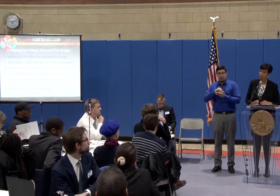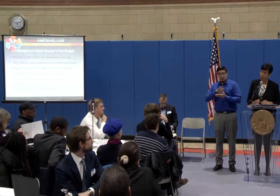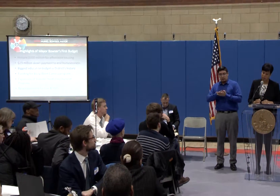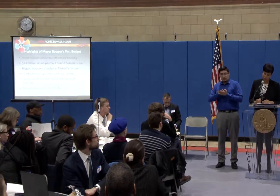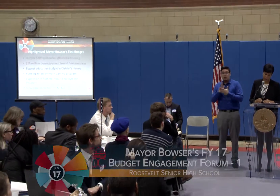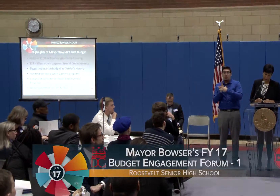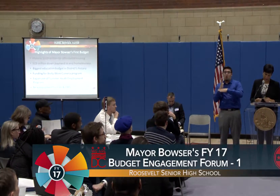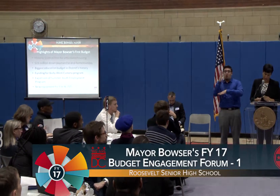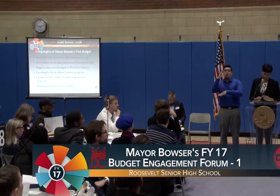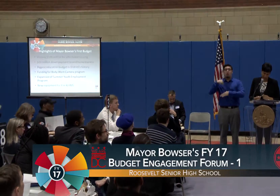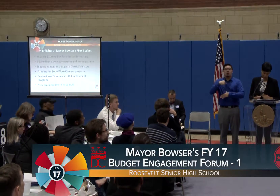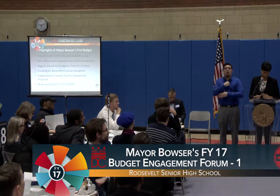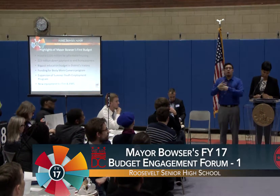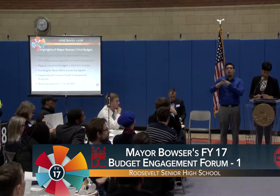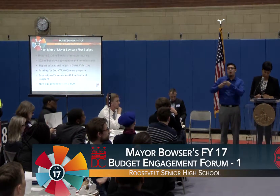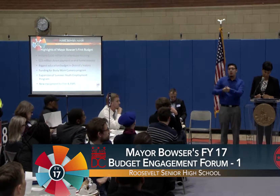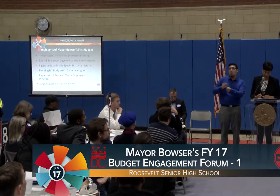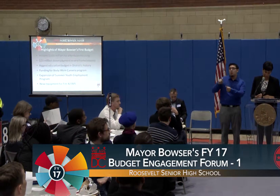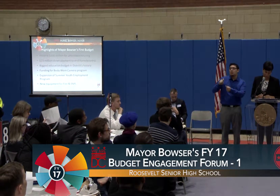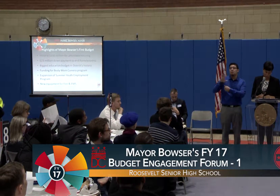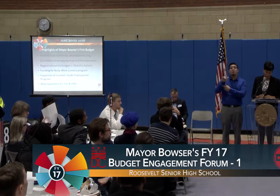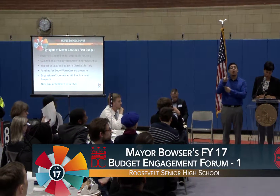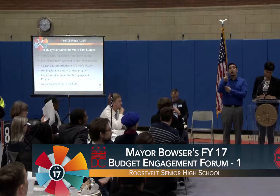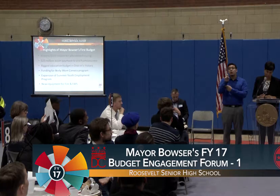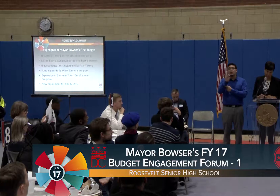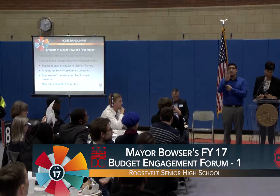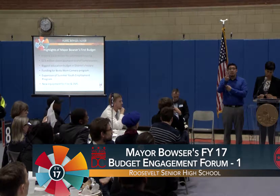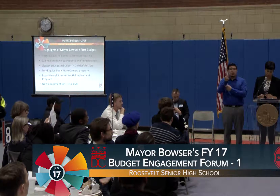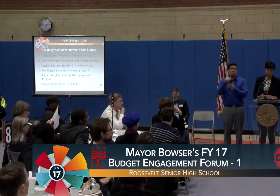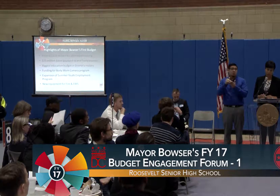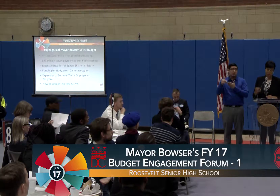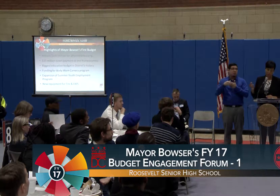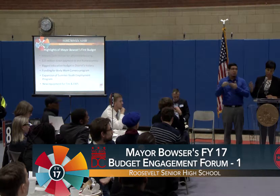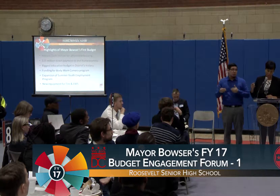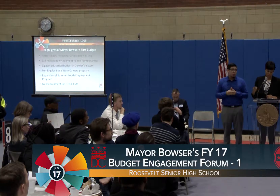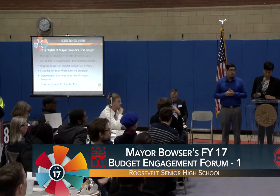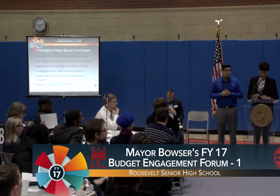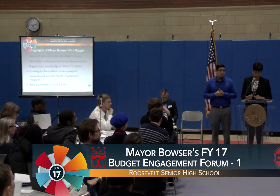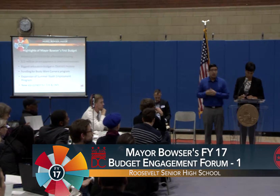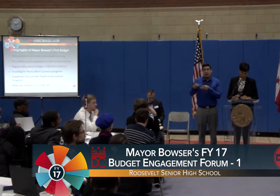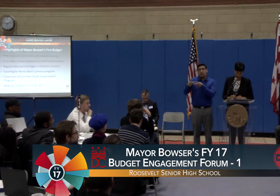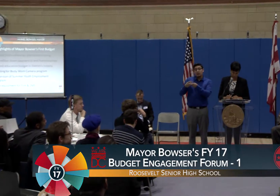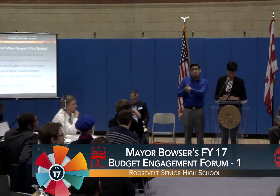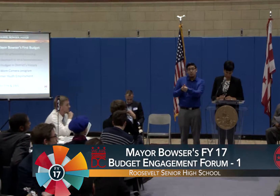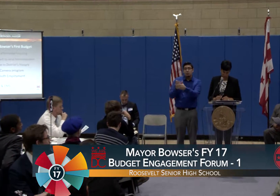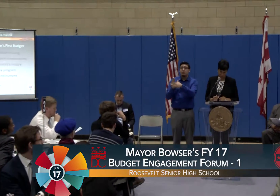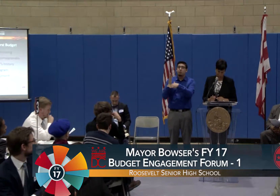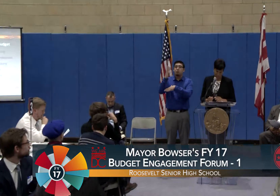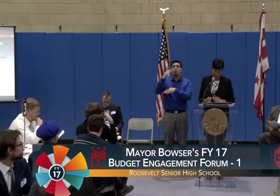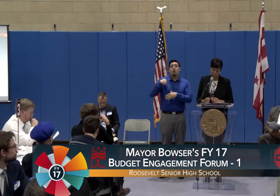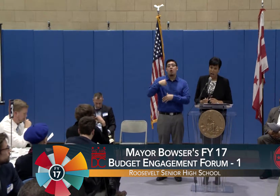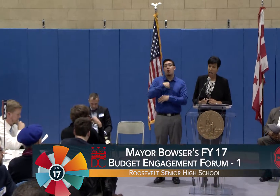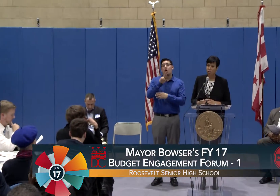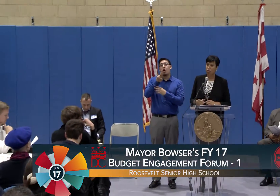WE NEEDED TO MAKE BY $192 MILLION. THE EXPENDITURES EXCEEDED THE REVENUES I SHOULD SAY.